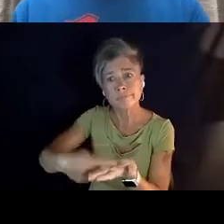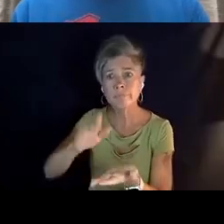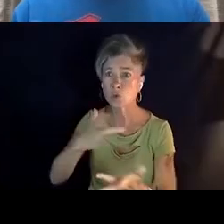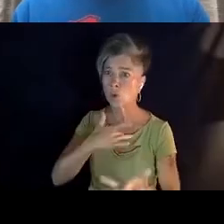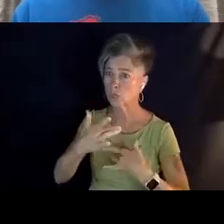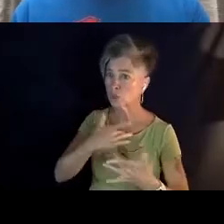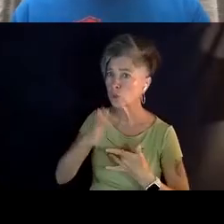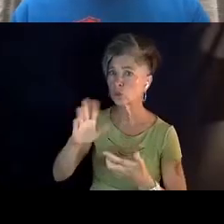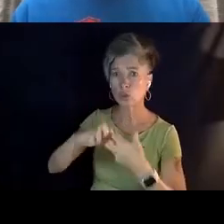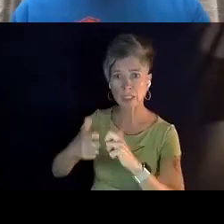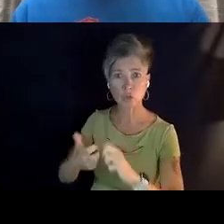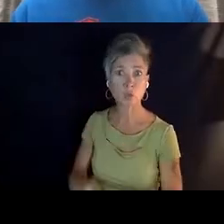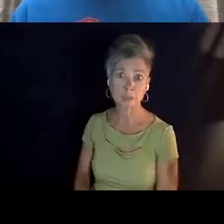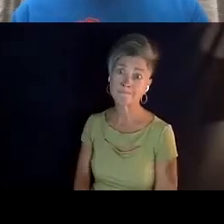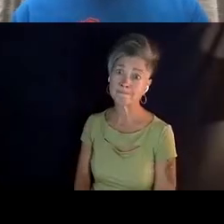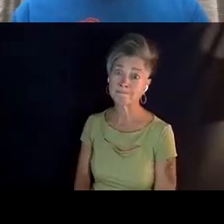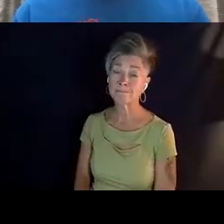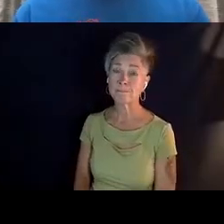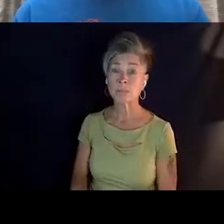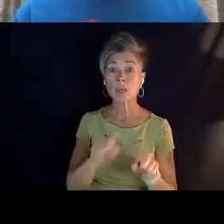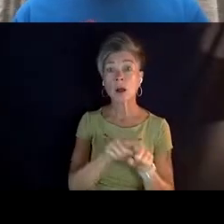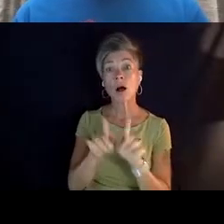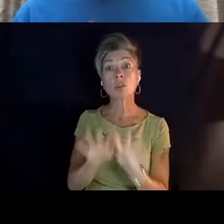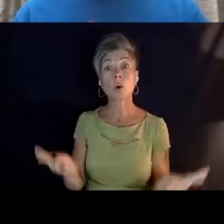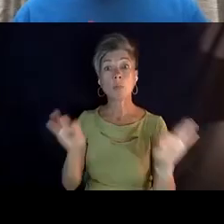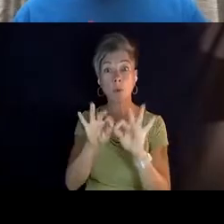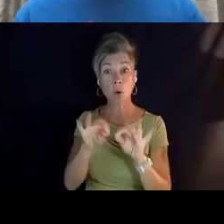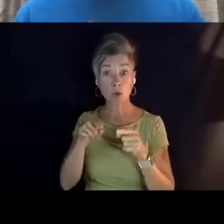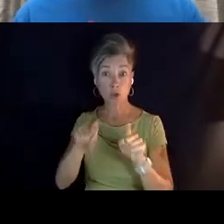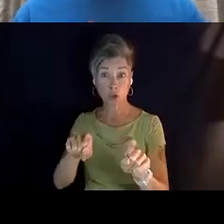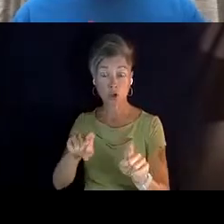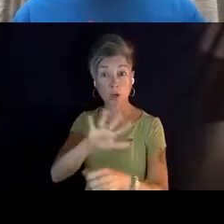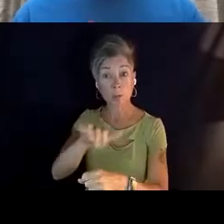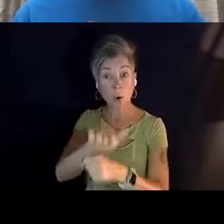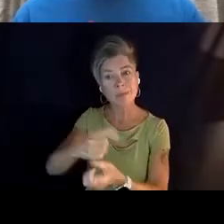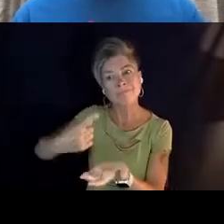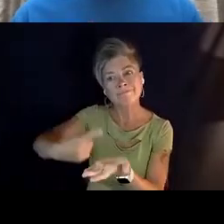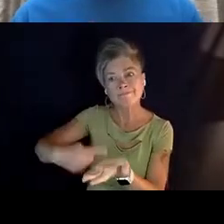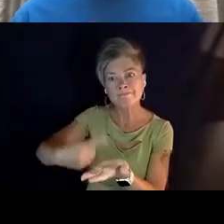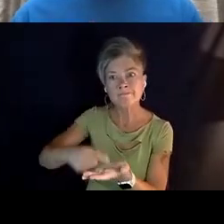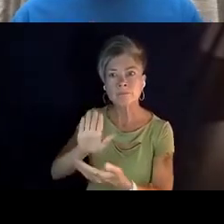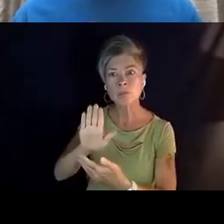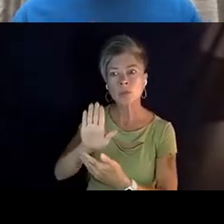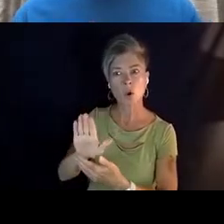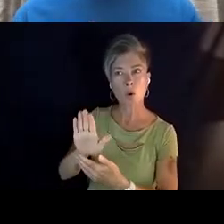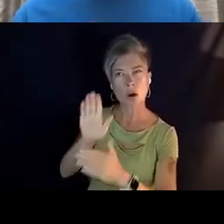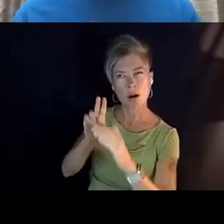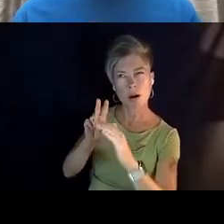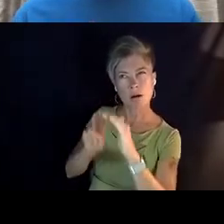I think it's also important during the appointment to talk about your expectations or what you see needs